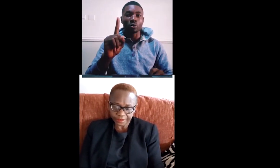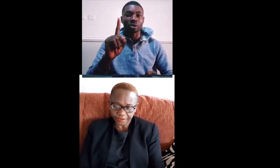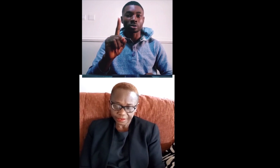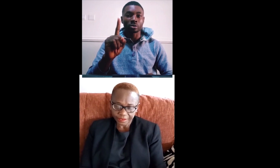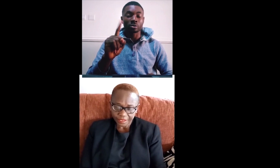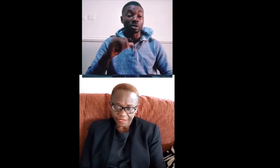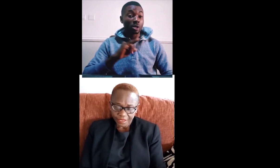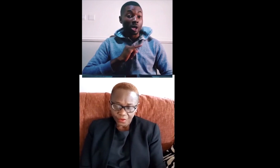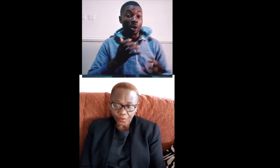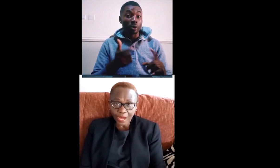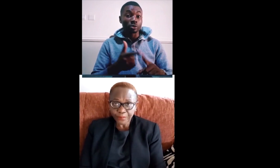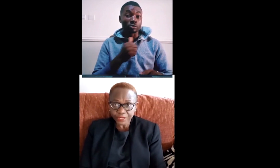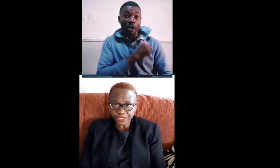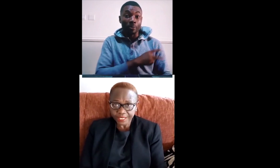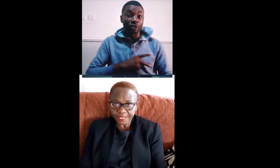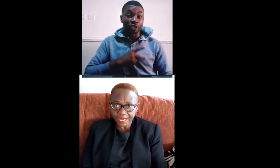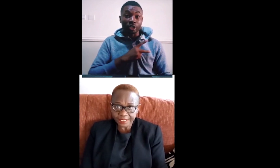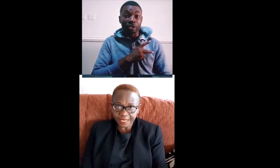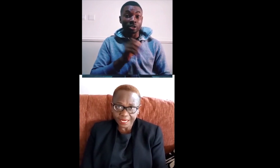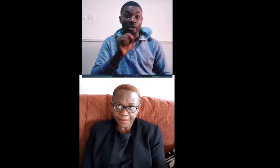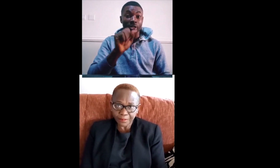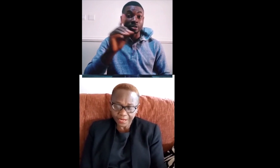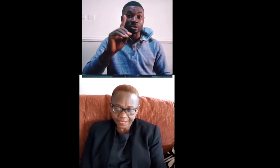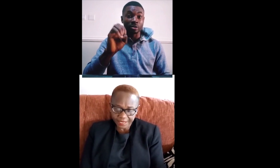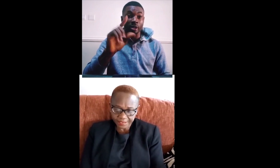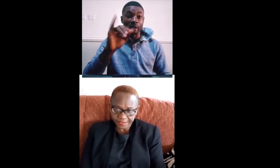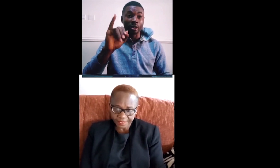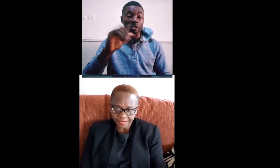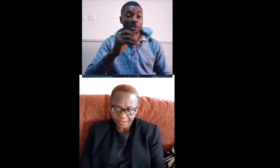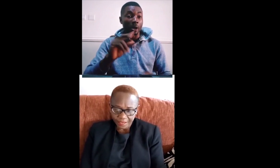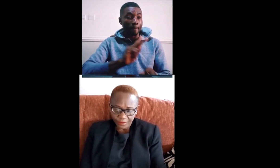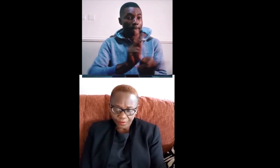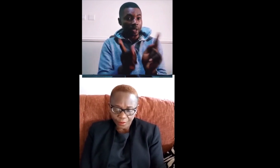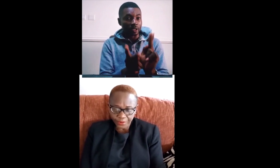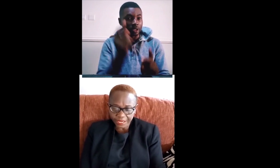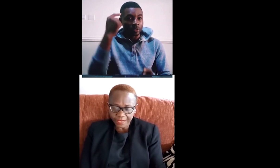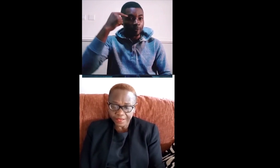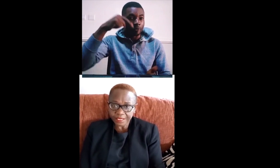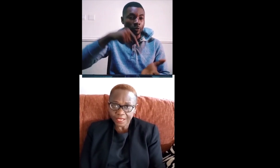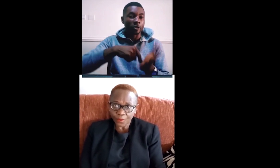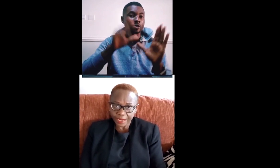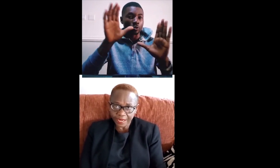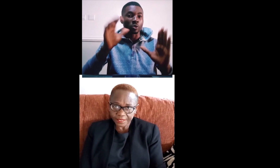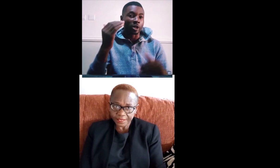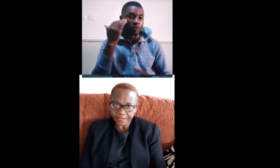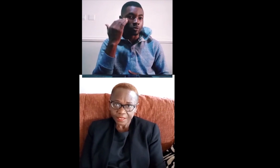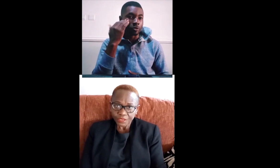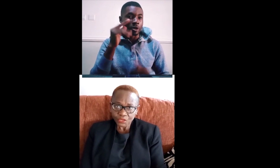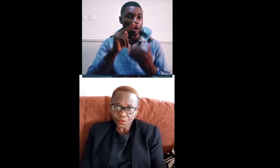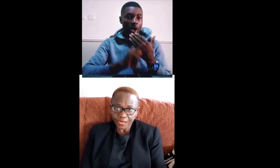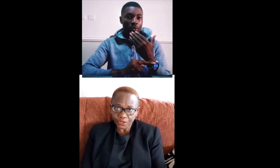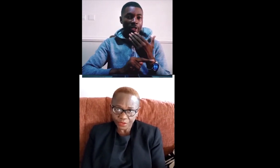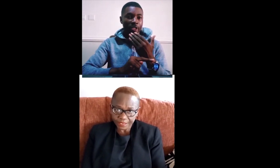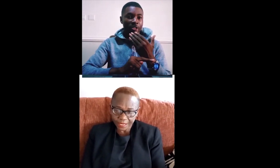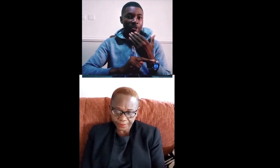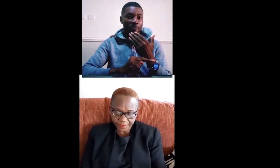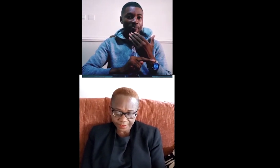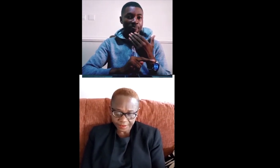We appreciate S-DELI for bringing this awareness to our doorposts